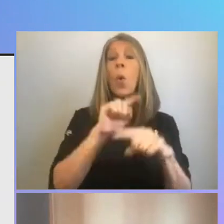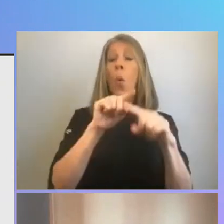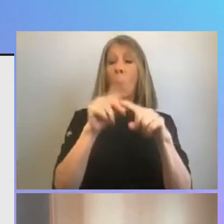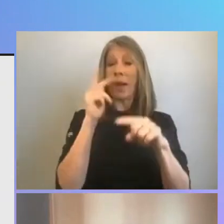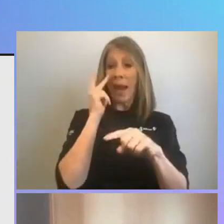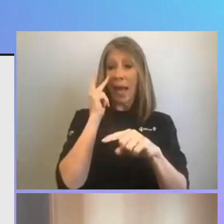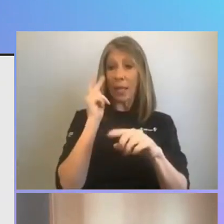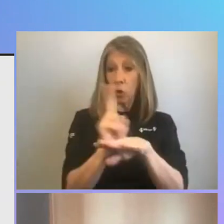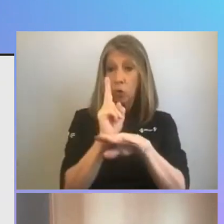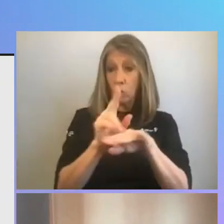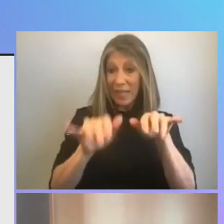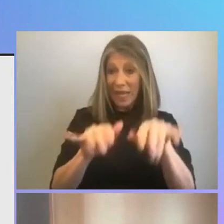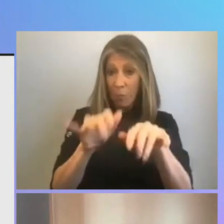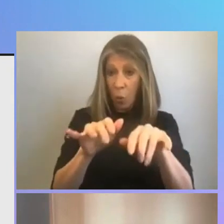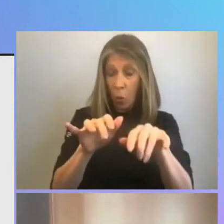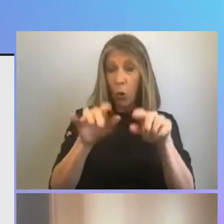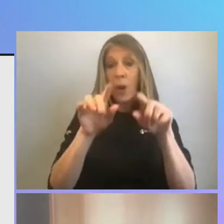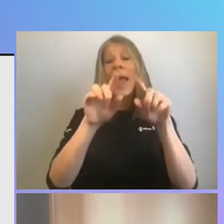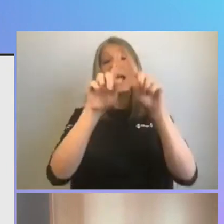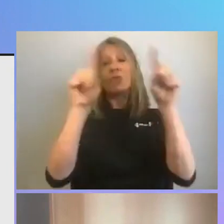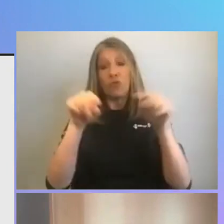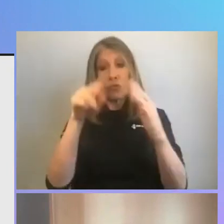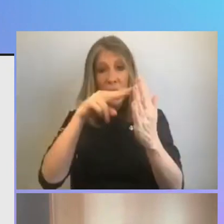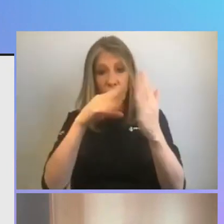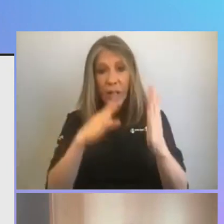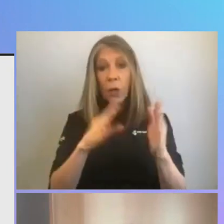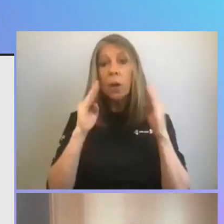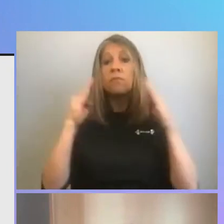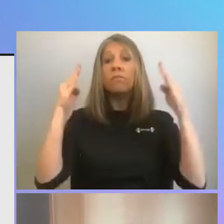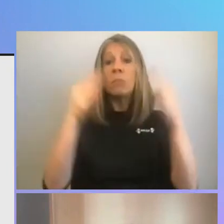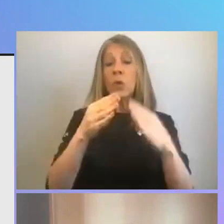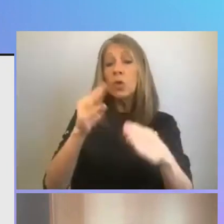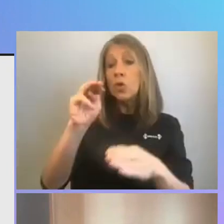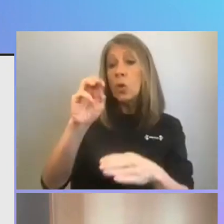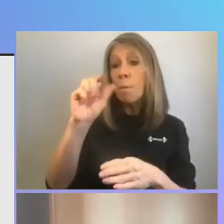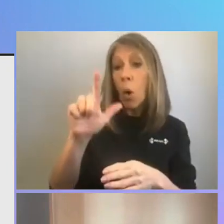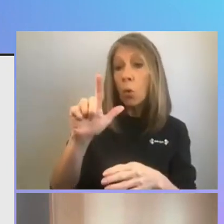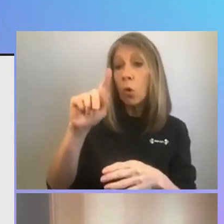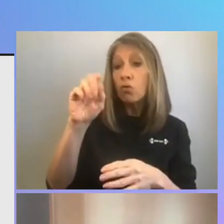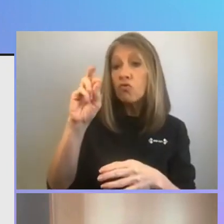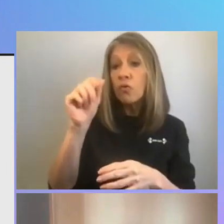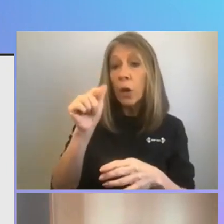when I use a keyboard and screen reader and move focus to the